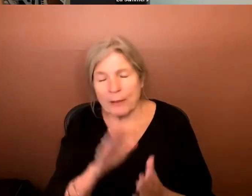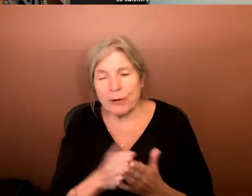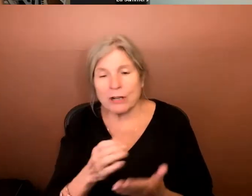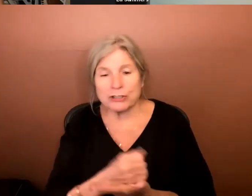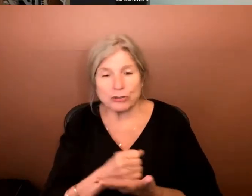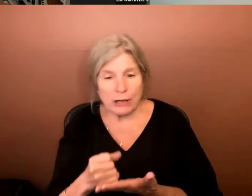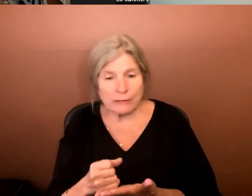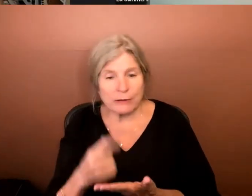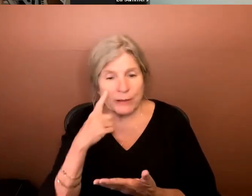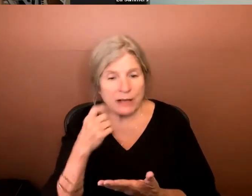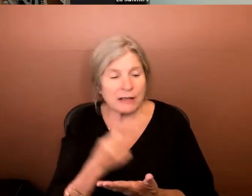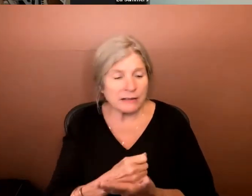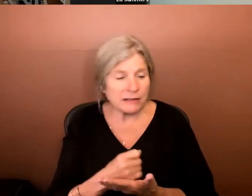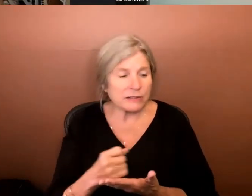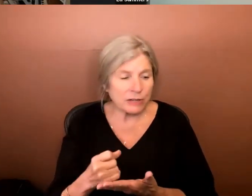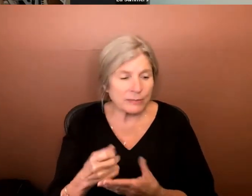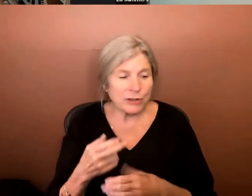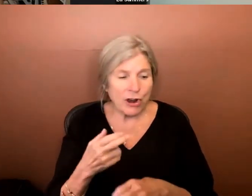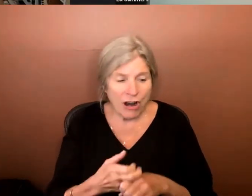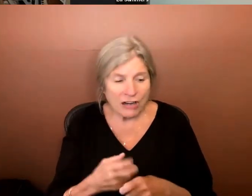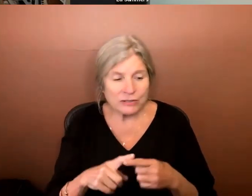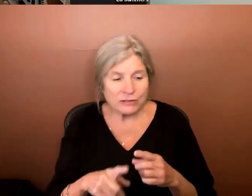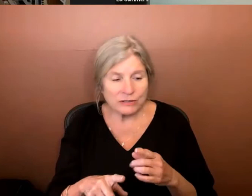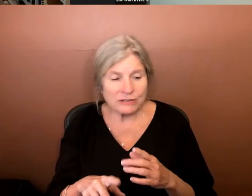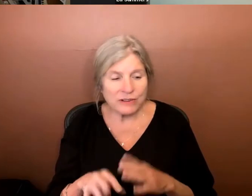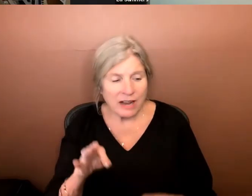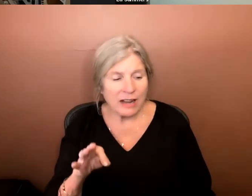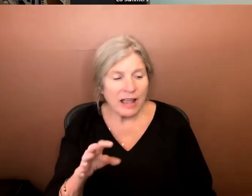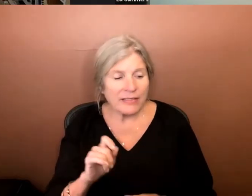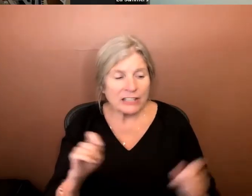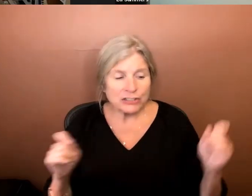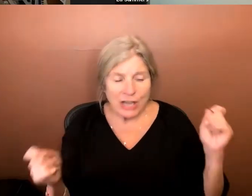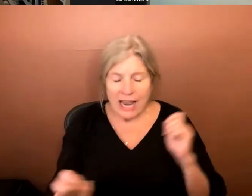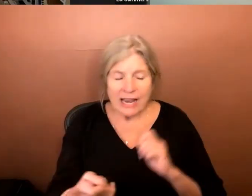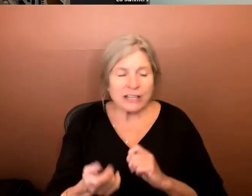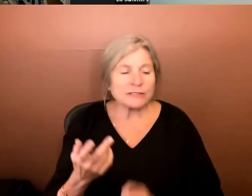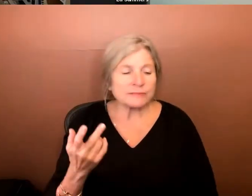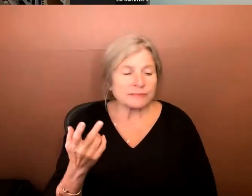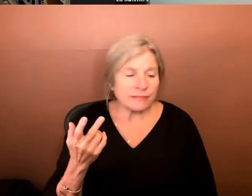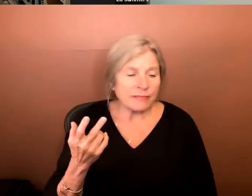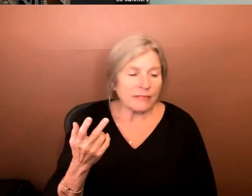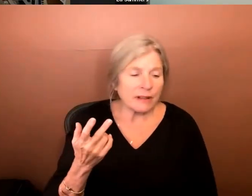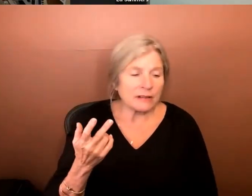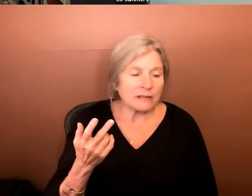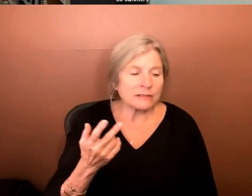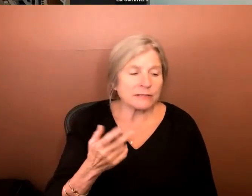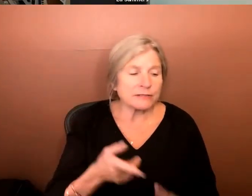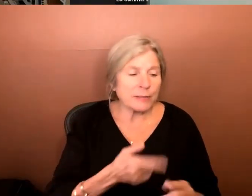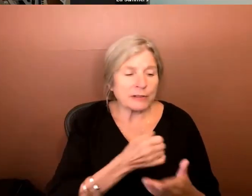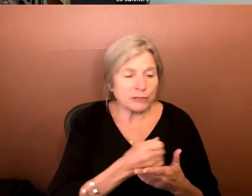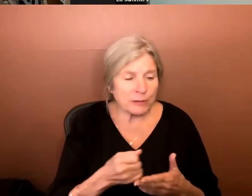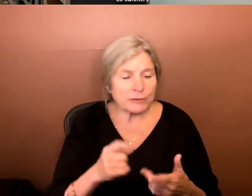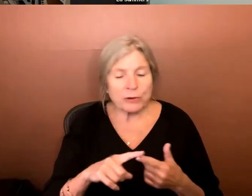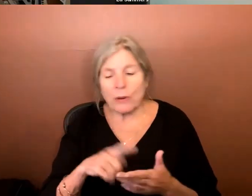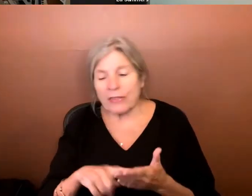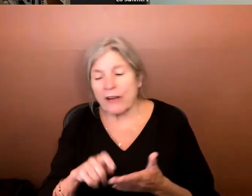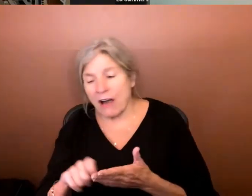to come by and they change from the initial script to what the author eventually releases, I think that